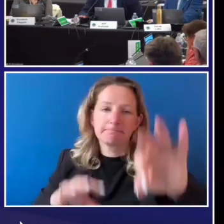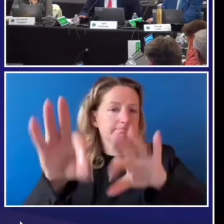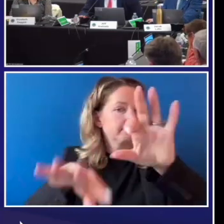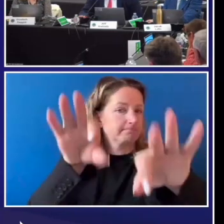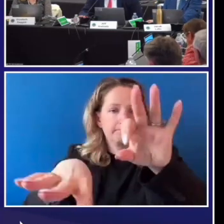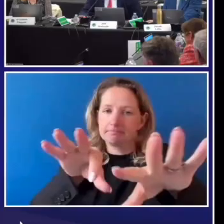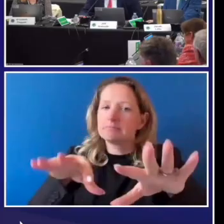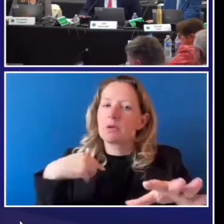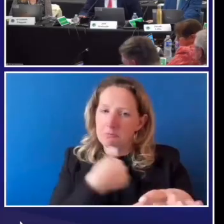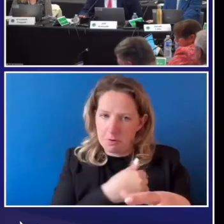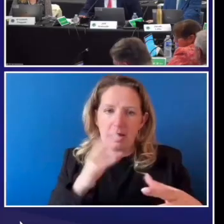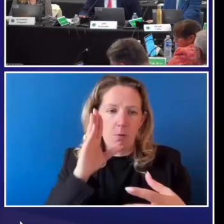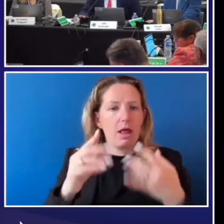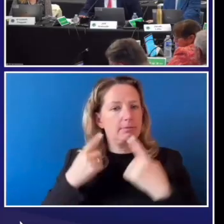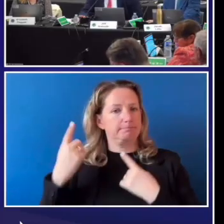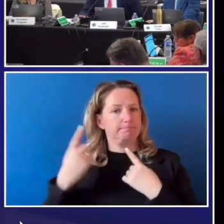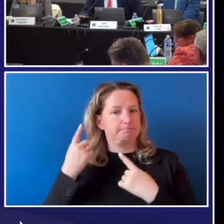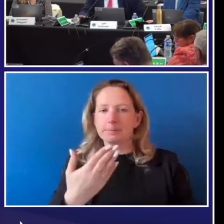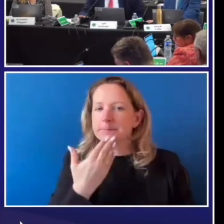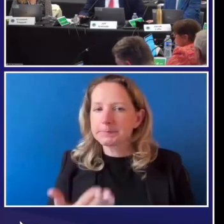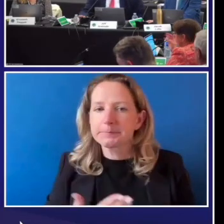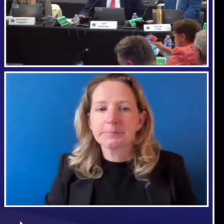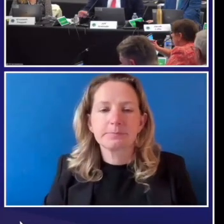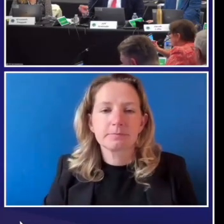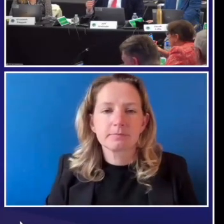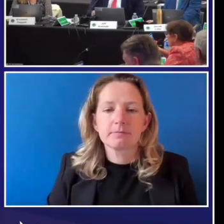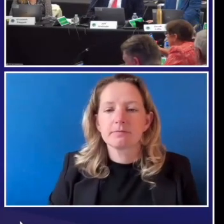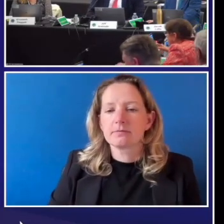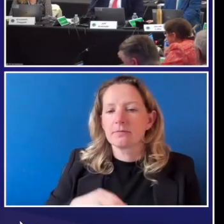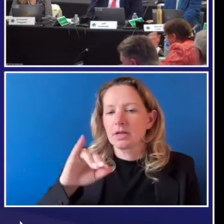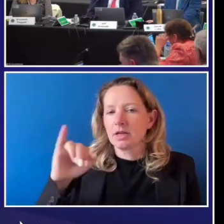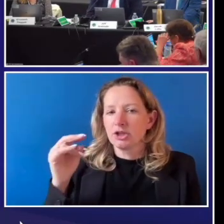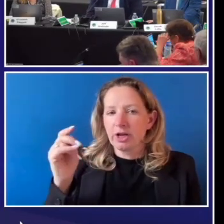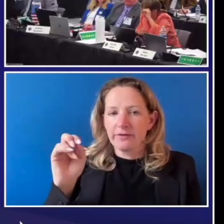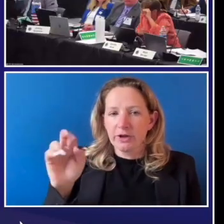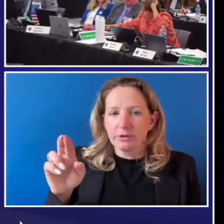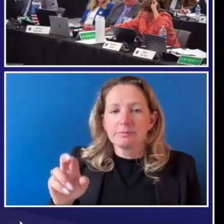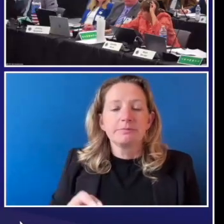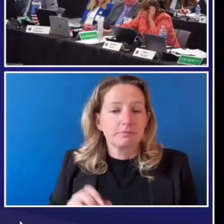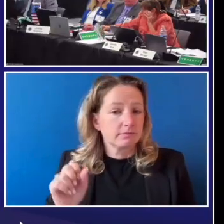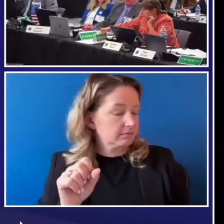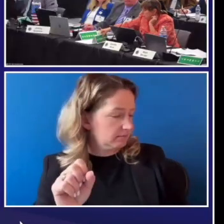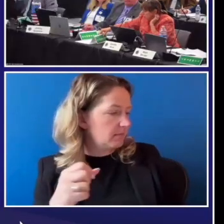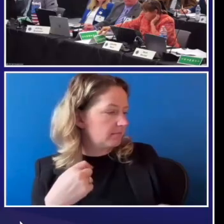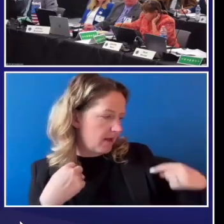Thank you, Michael. Thank you, Jeff. Jennifer, I'm gonna give you the floor. Yeah, I've been listening and I think that, um, in consideration